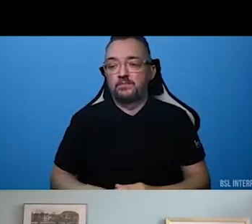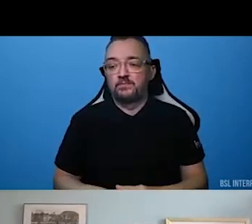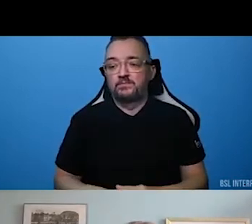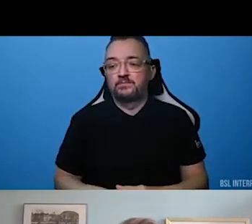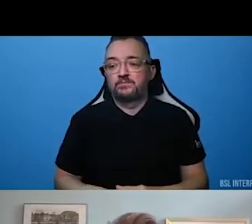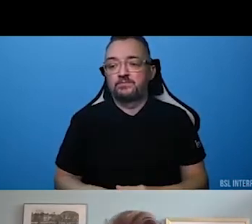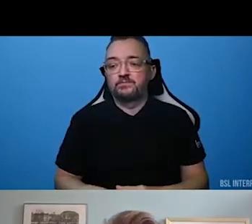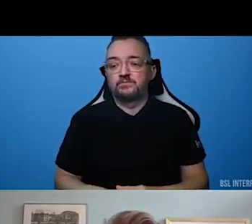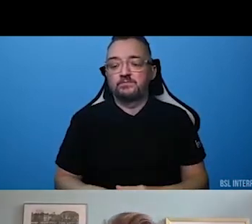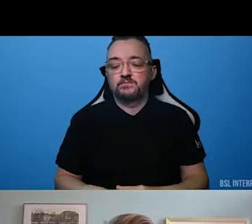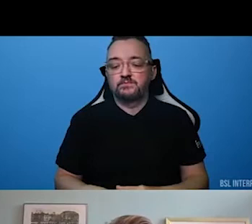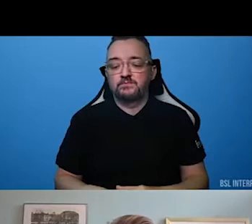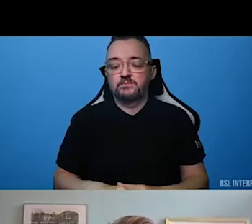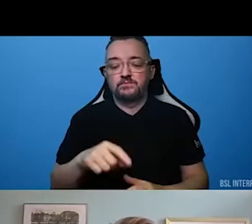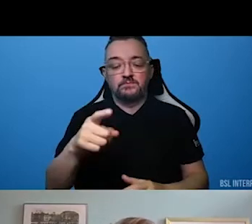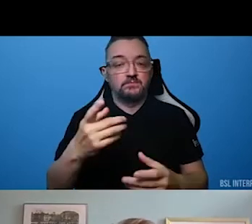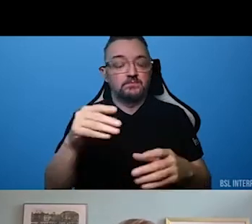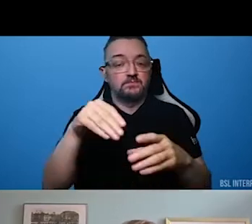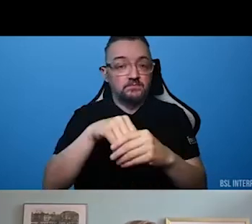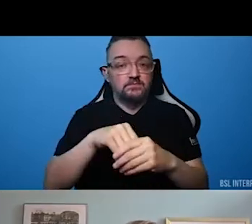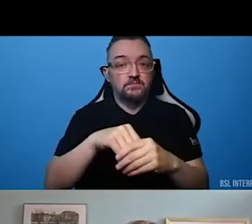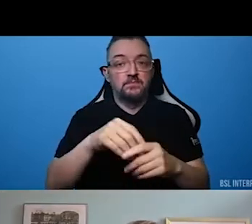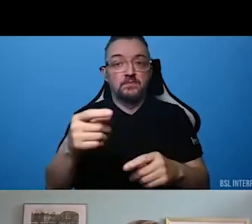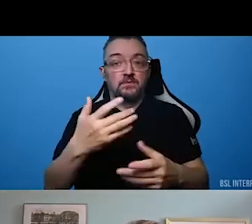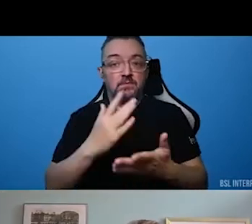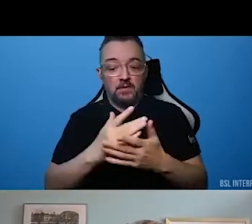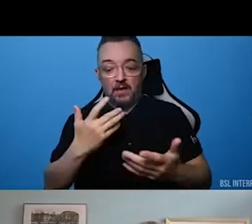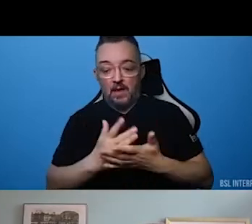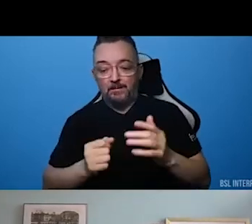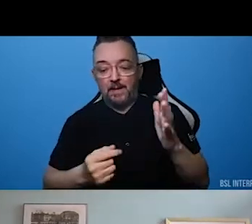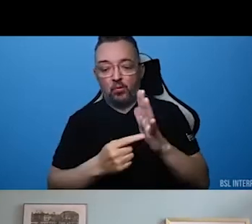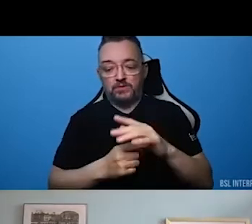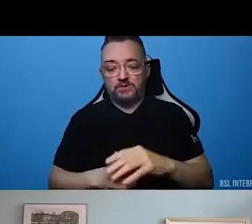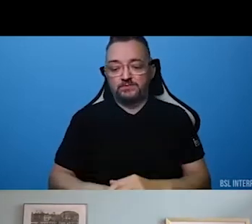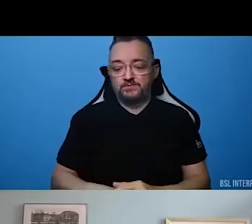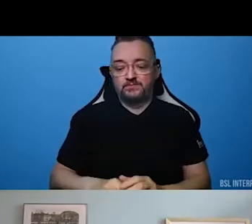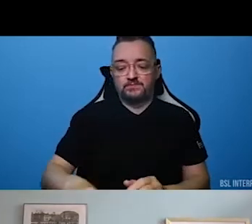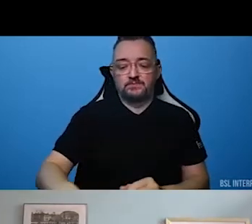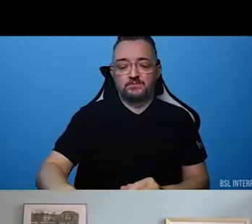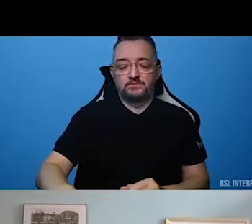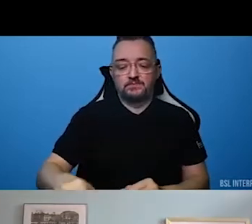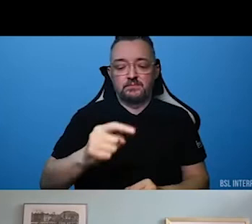So do take part in that national consultation it seems very important to me. So alongside a standalone museum